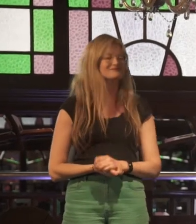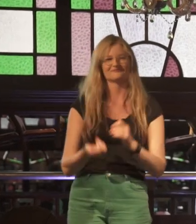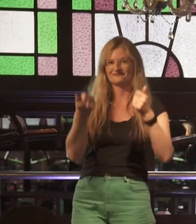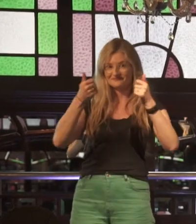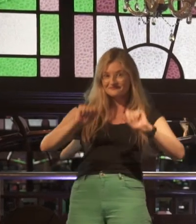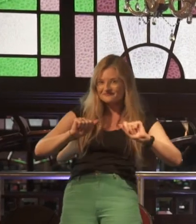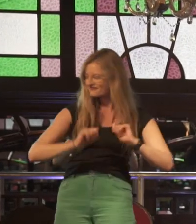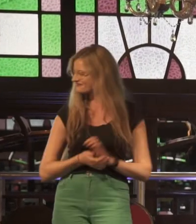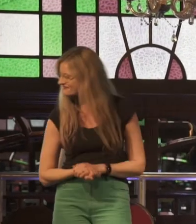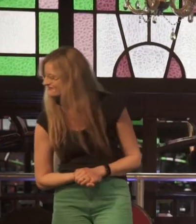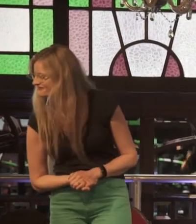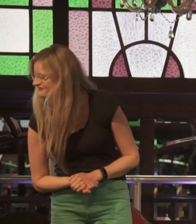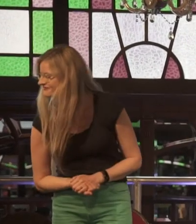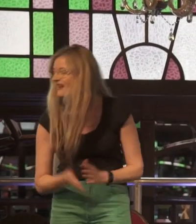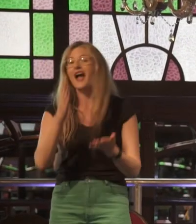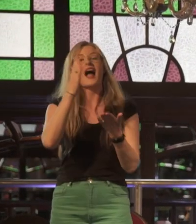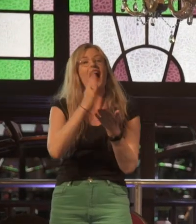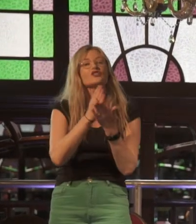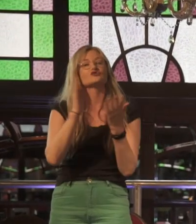Let's get on to the Actually Autistic Award.